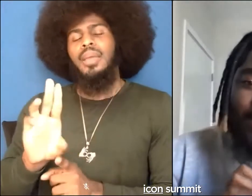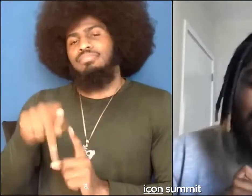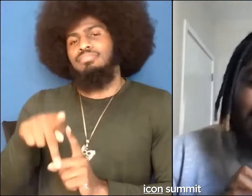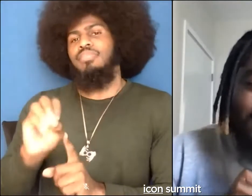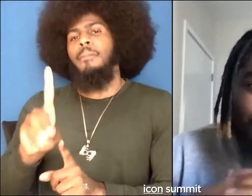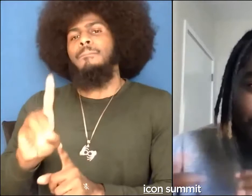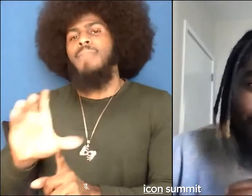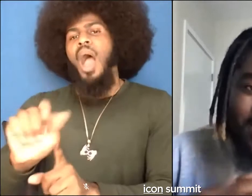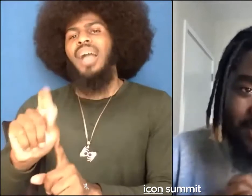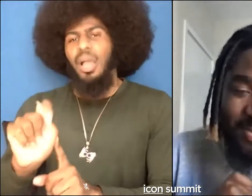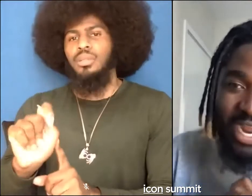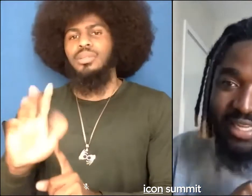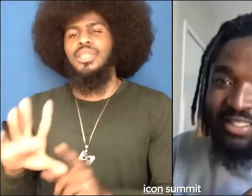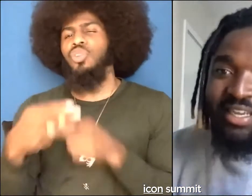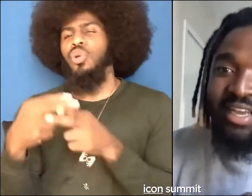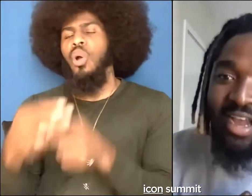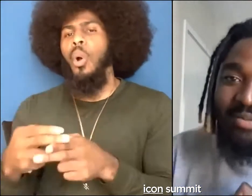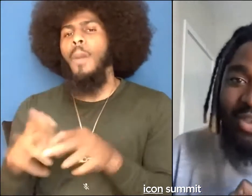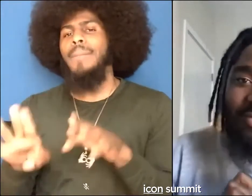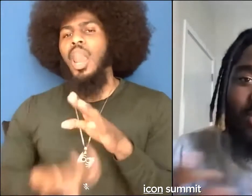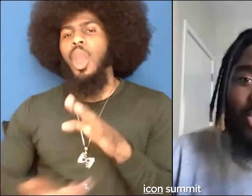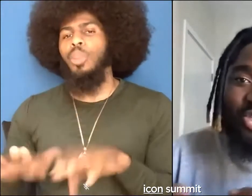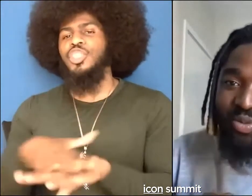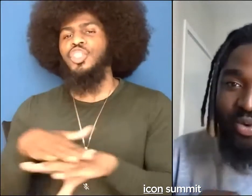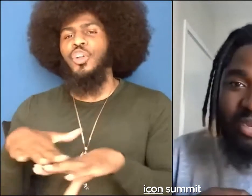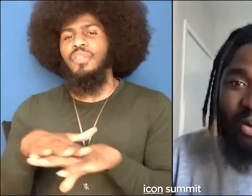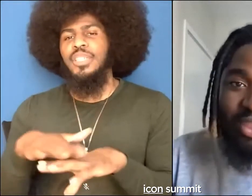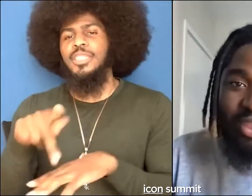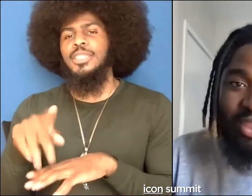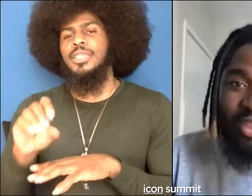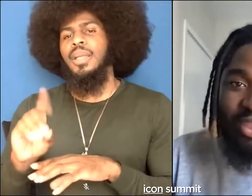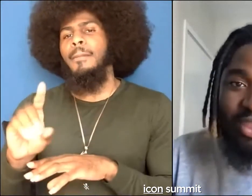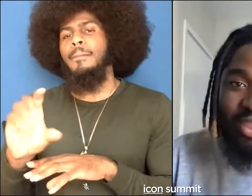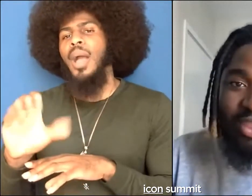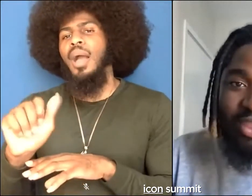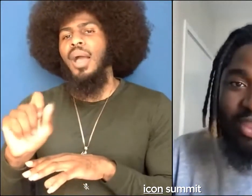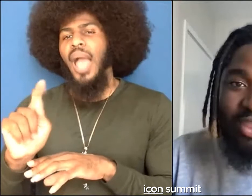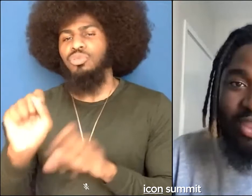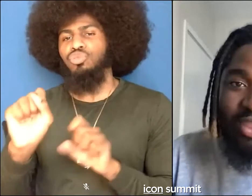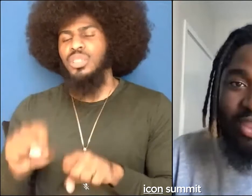Our podcast is called Below the Surface Podcast. You can find it on YouTube or anywhere where you listen to your podcasts.